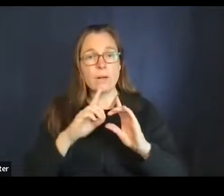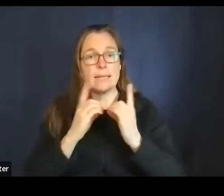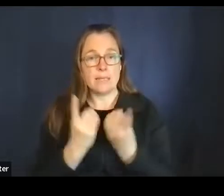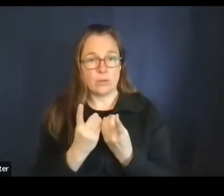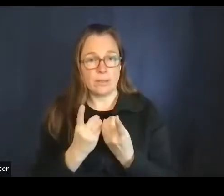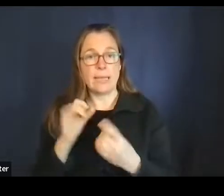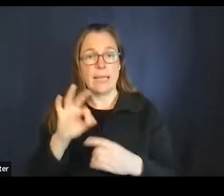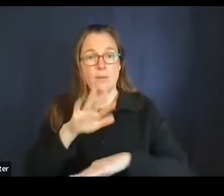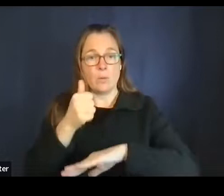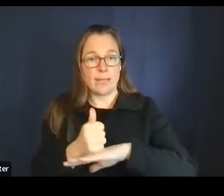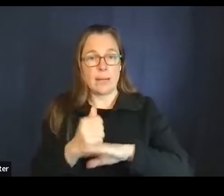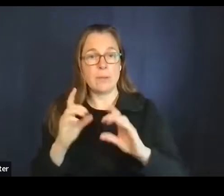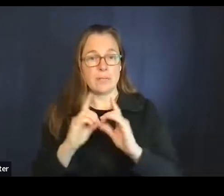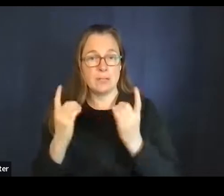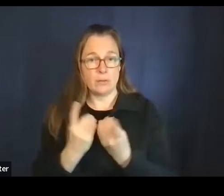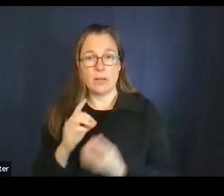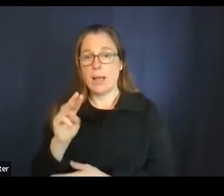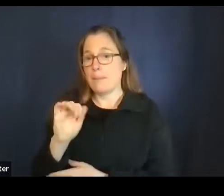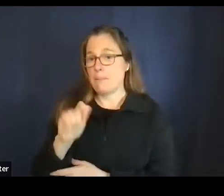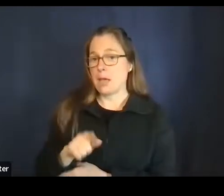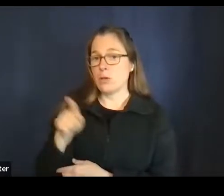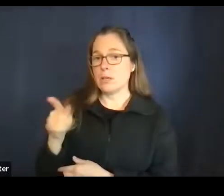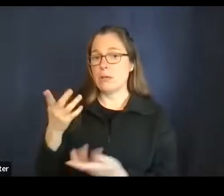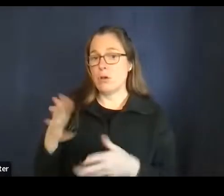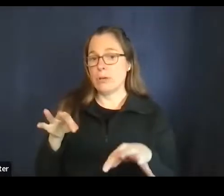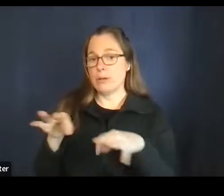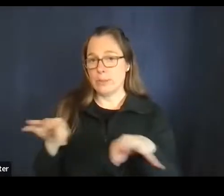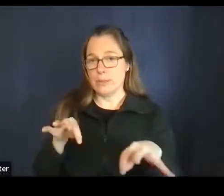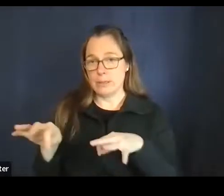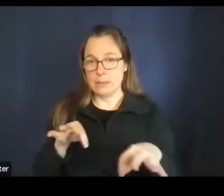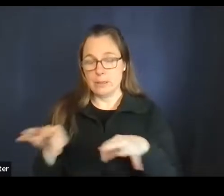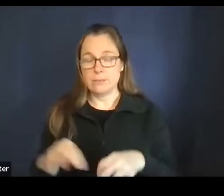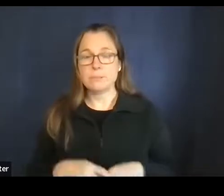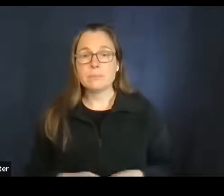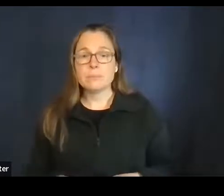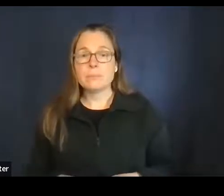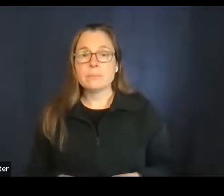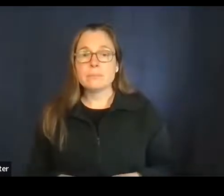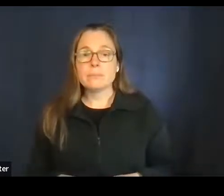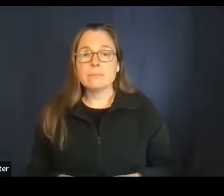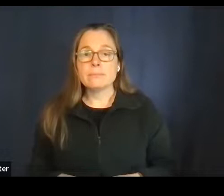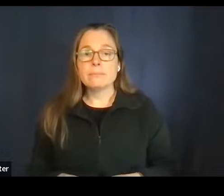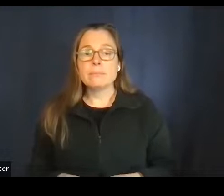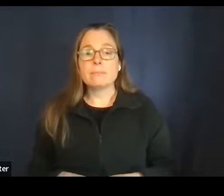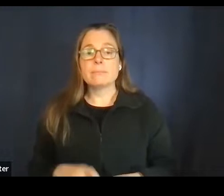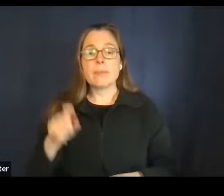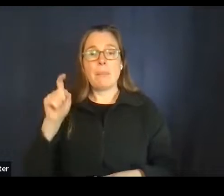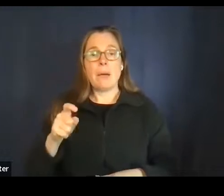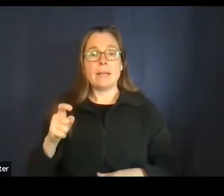and they're the ones that Michael laid out generally about them being, first of all, population wise, they have to be equal.